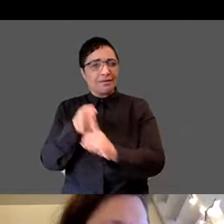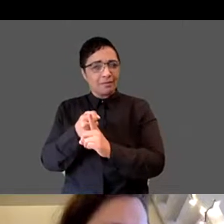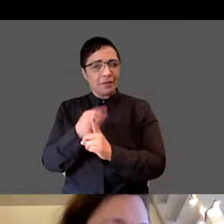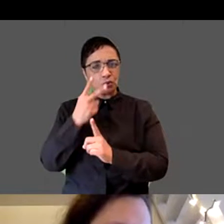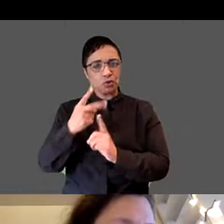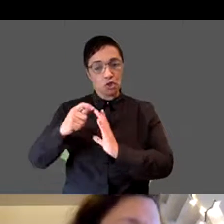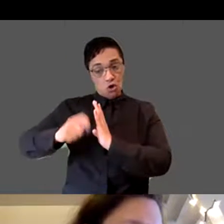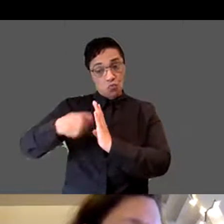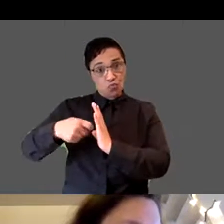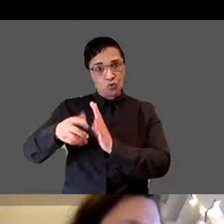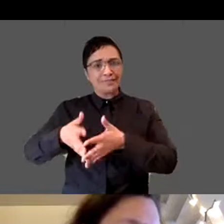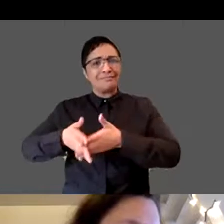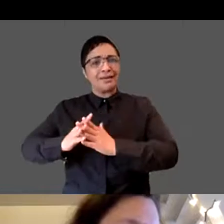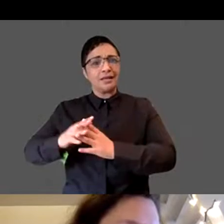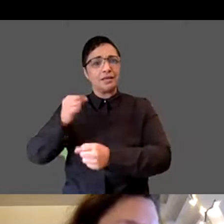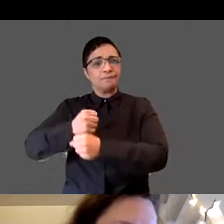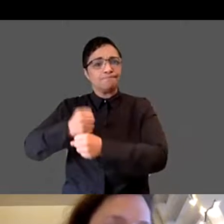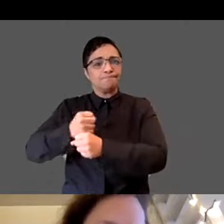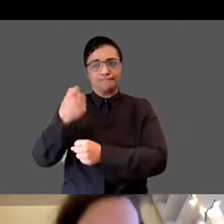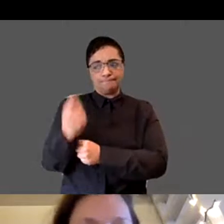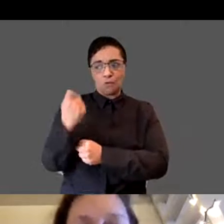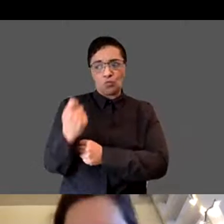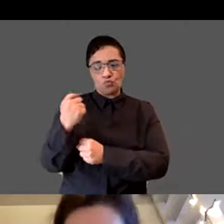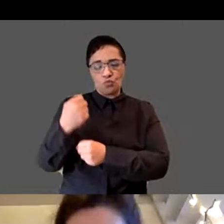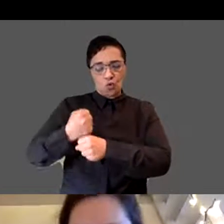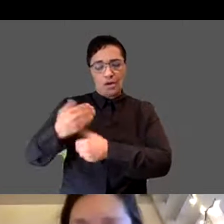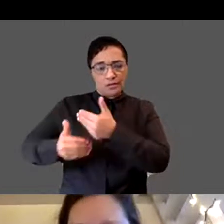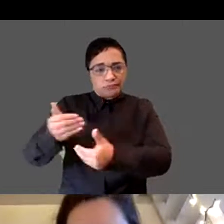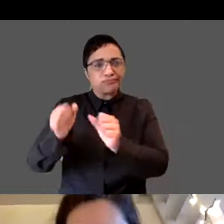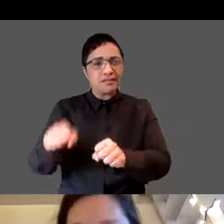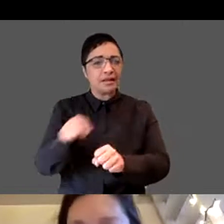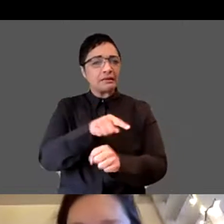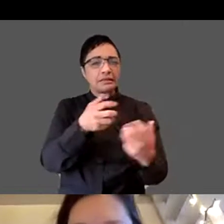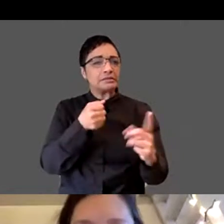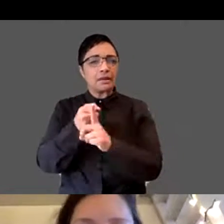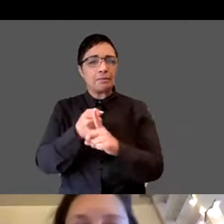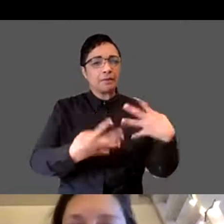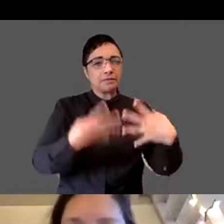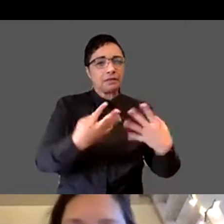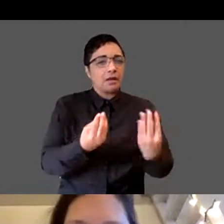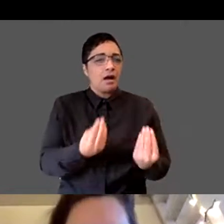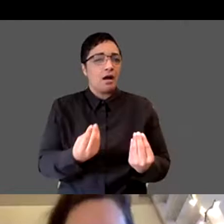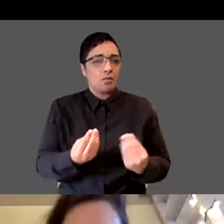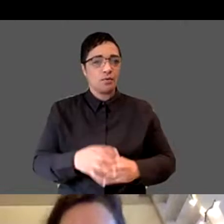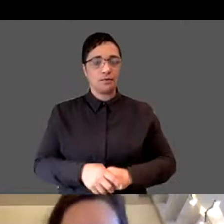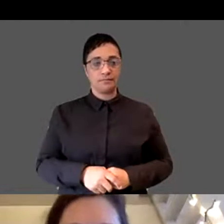and worst ban from working. You want that?